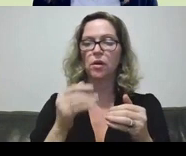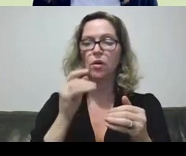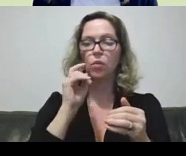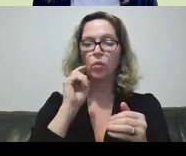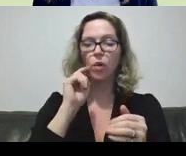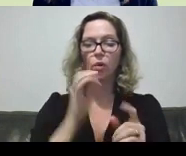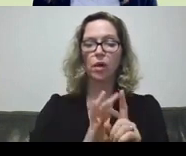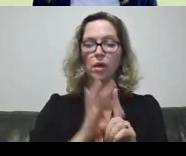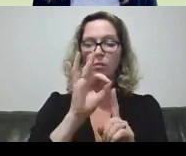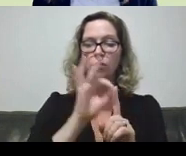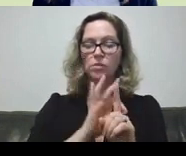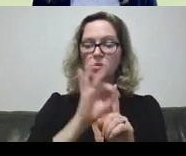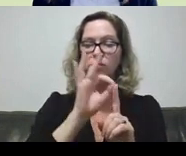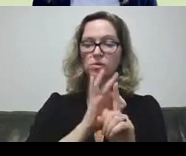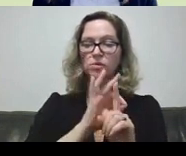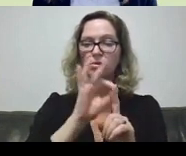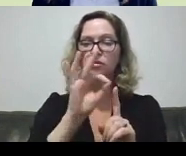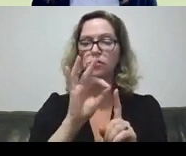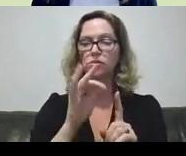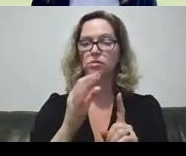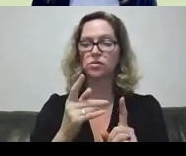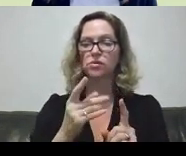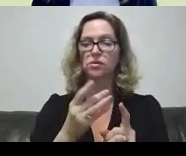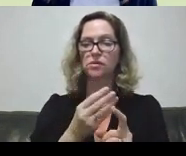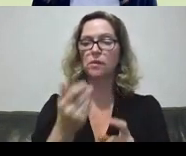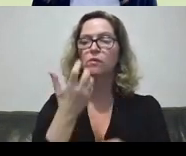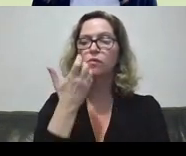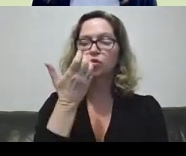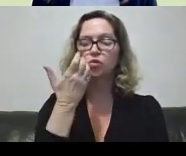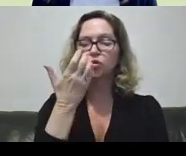upcoming self-management workshops if you're if on our mailing list, if you're